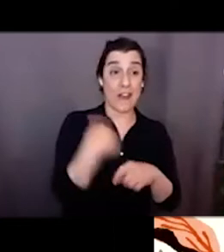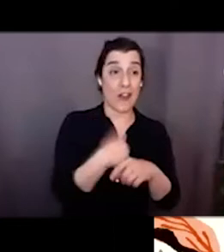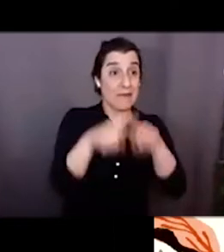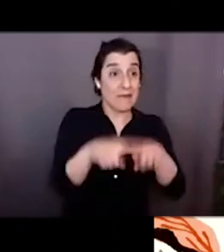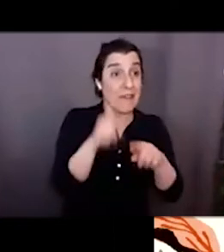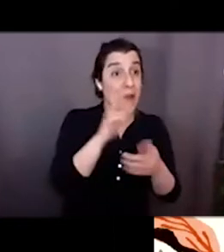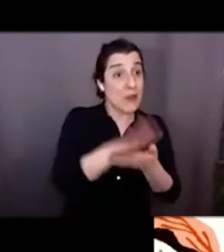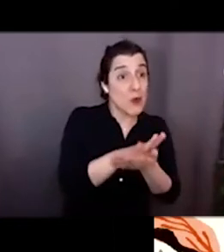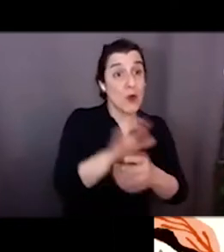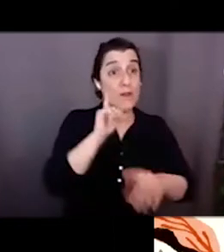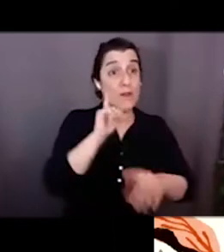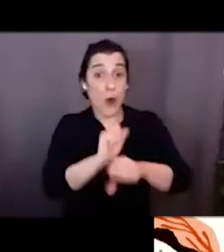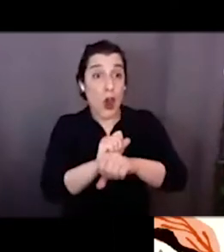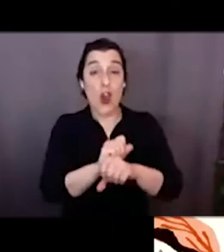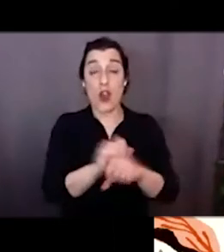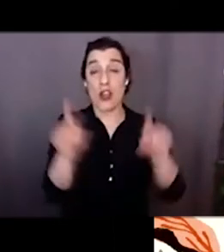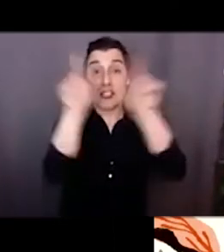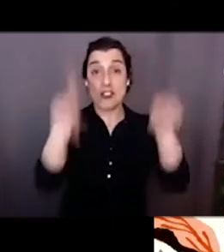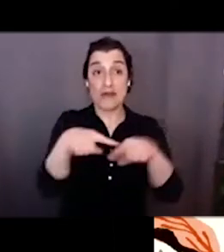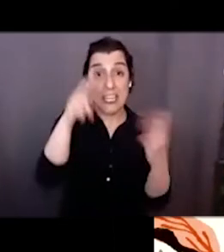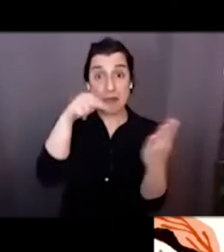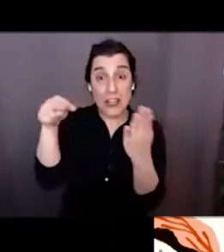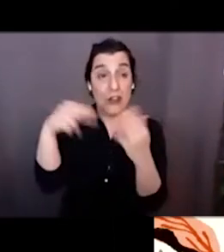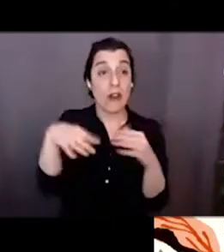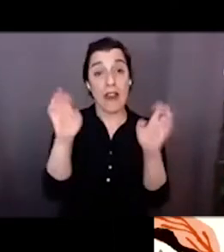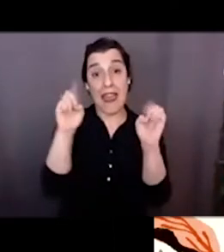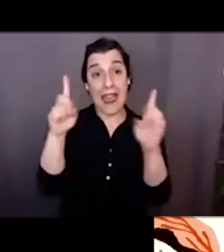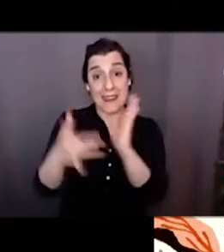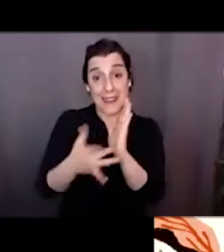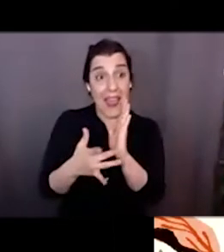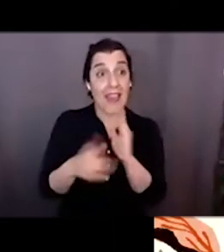um, like screen readers and educational technologies that are accessible. Um,